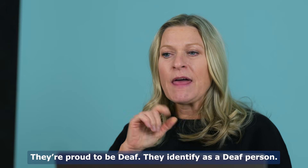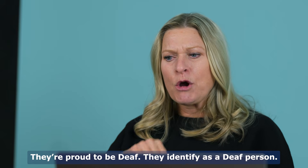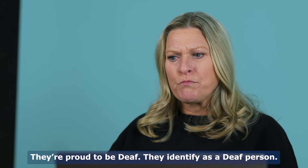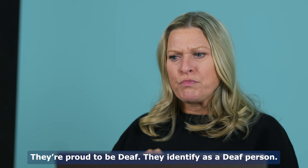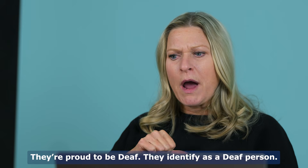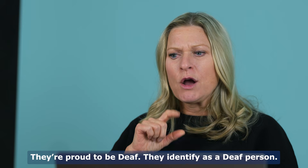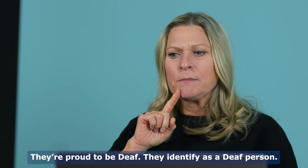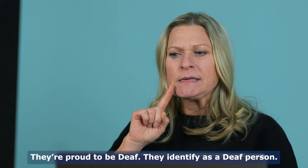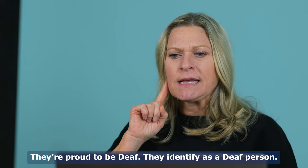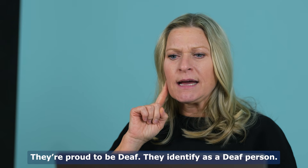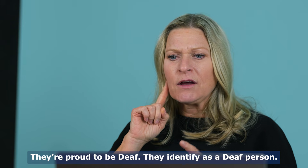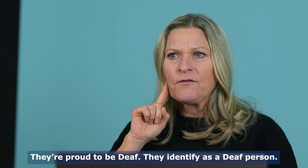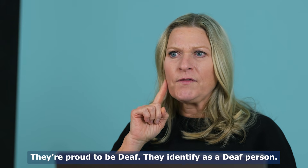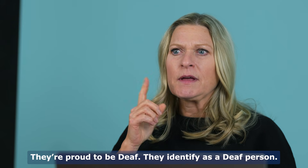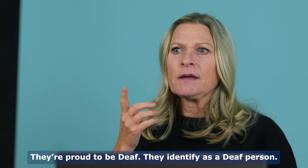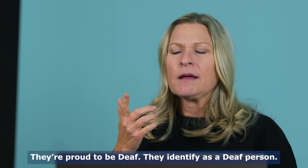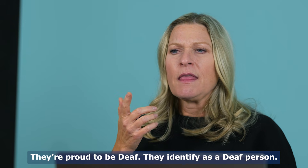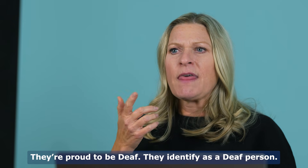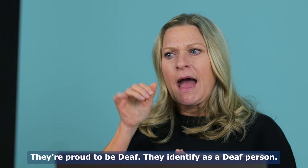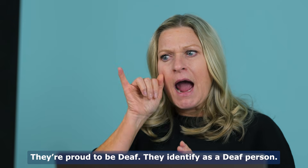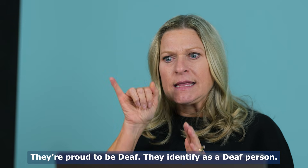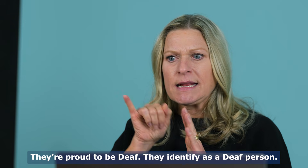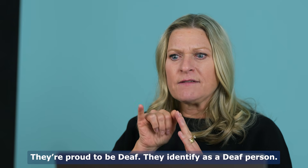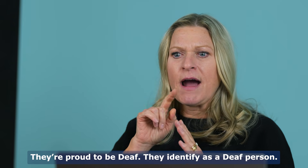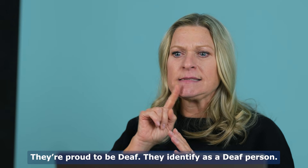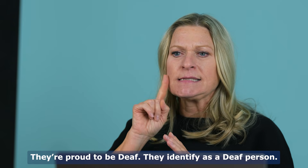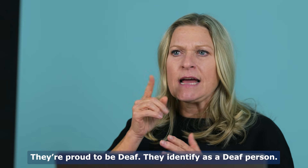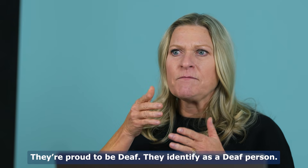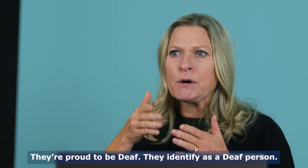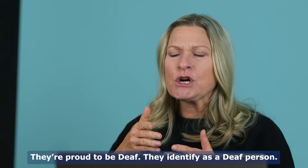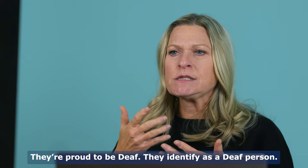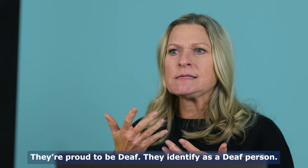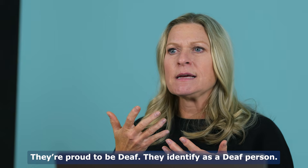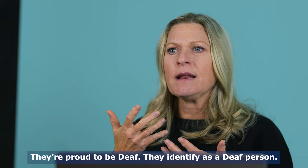They’re proud to be Deaf. They identify as a Deaf person.